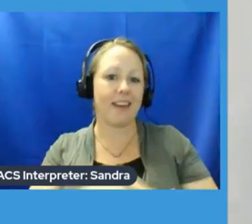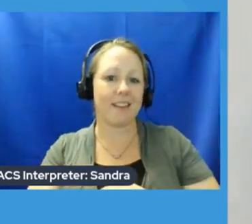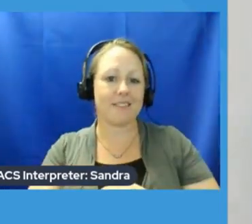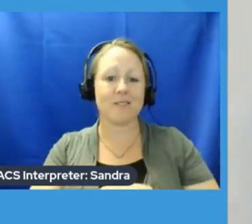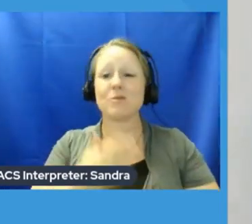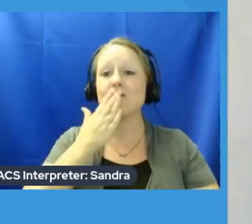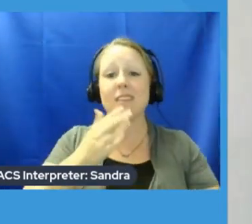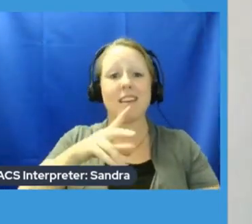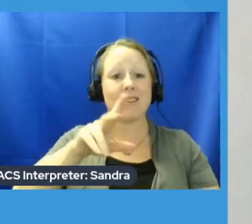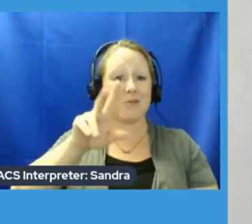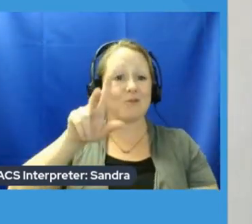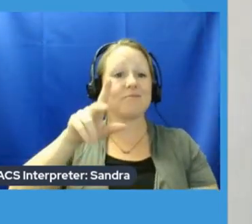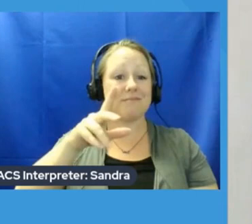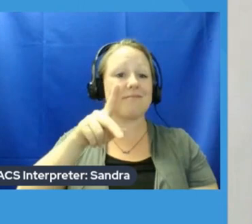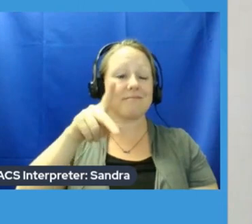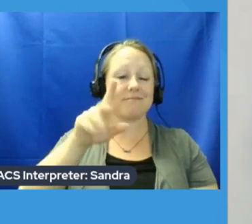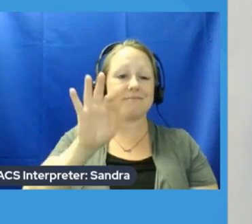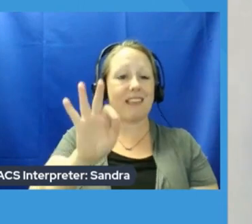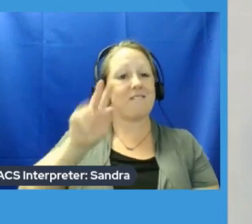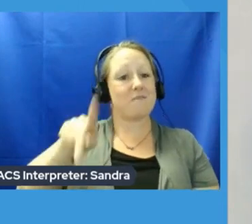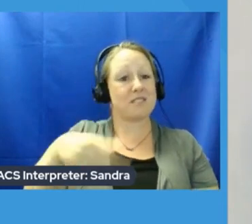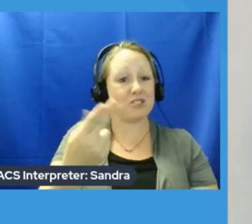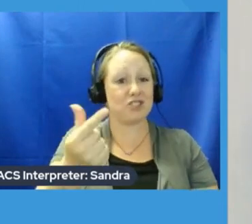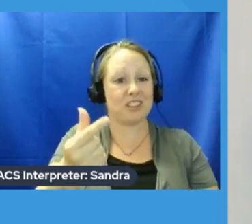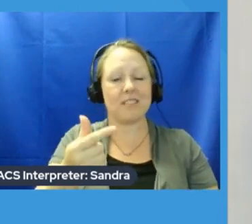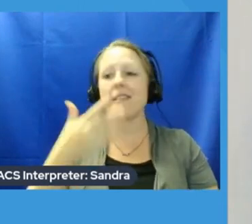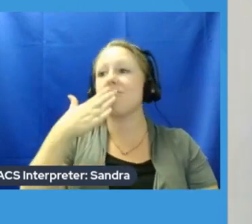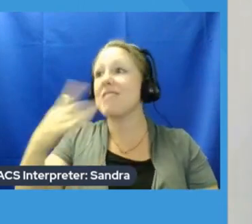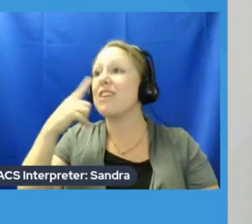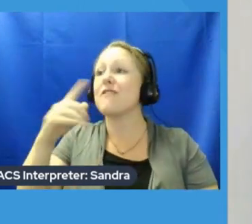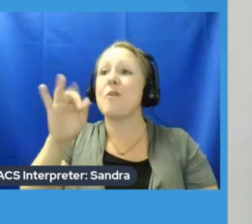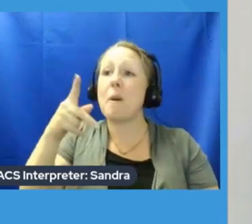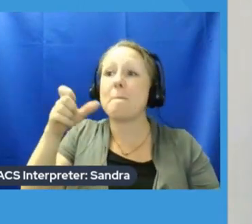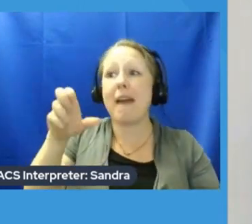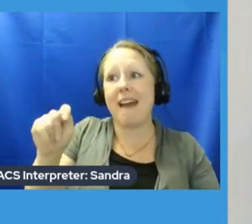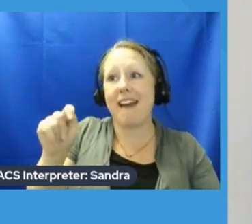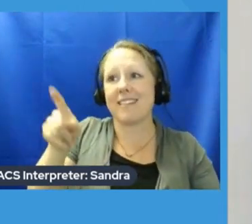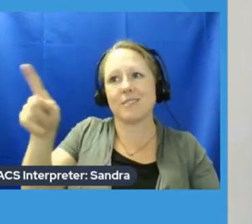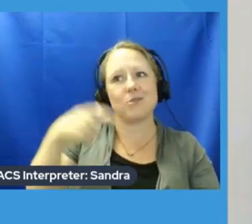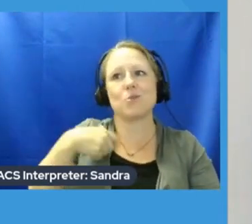for giving me that helping hand years ago, and for building my sense of belonging